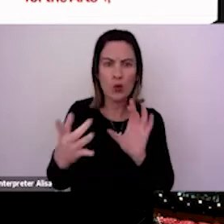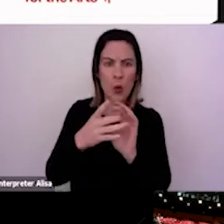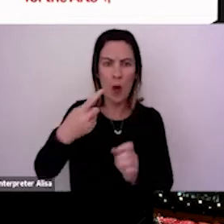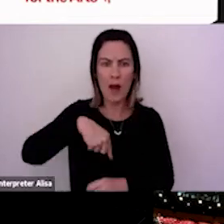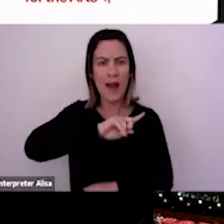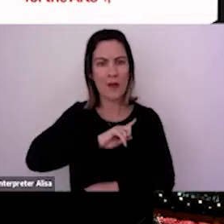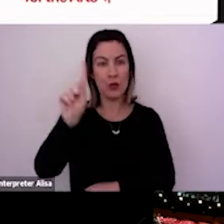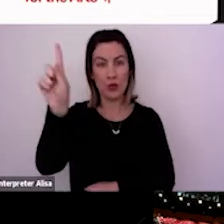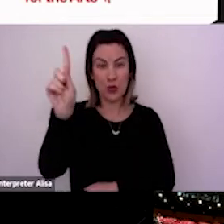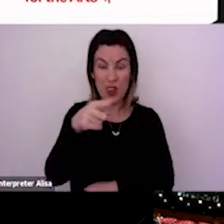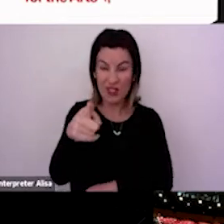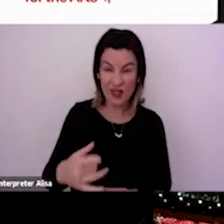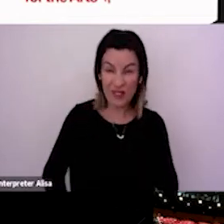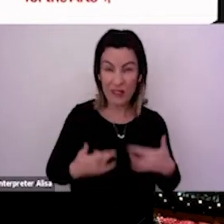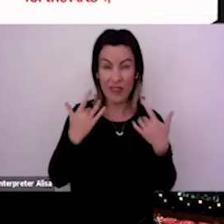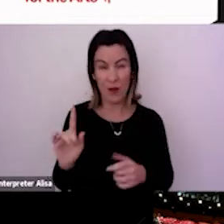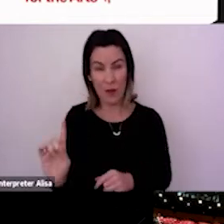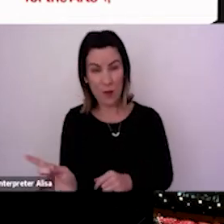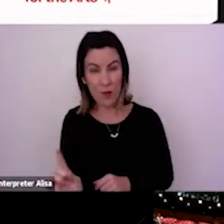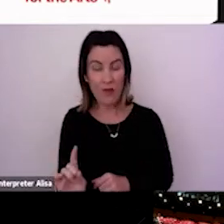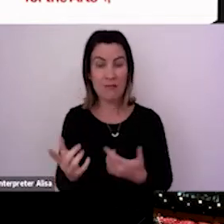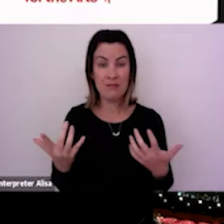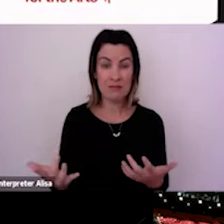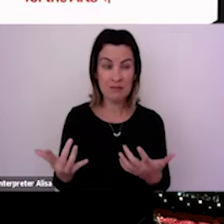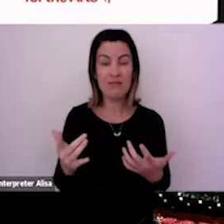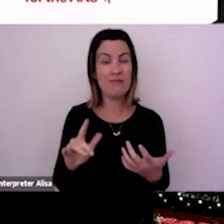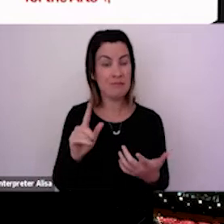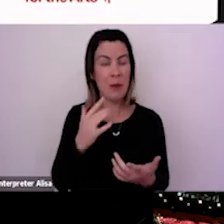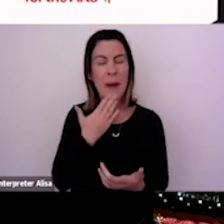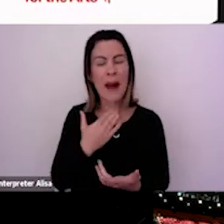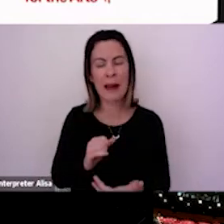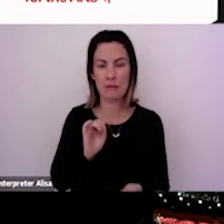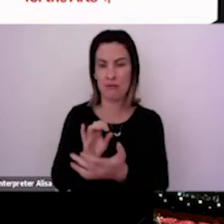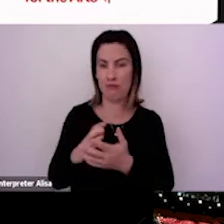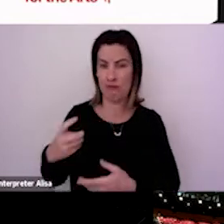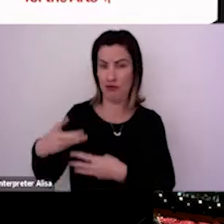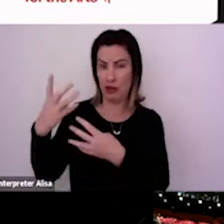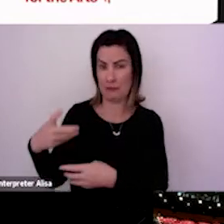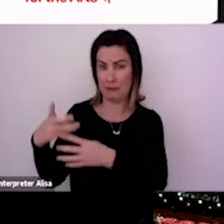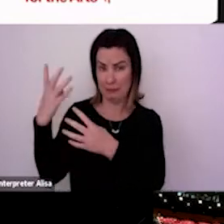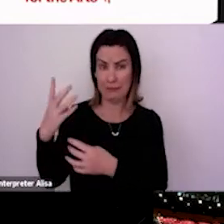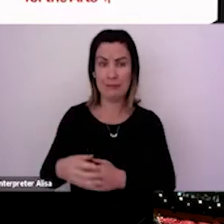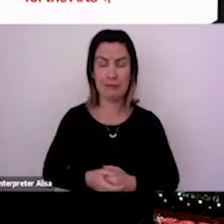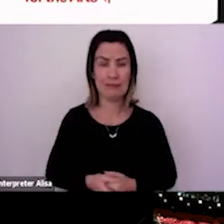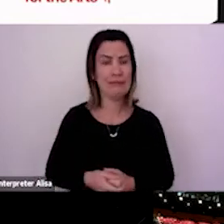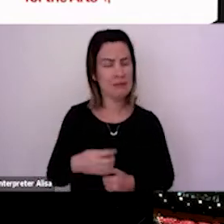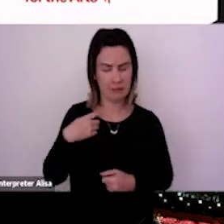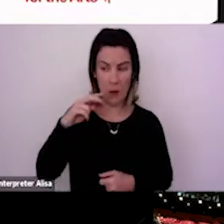are going, so, please use the chat. I will be actively looking at the chat.